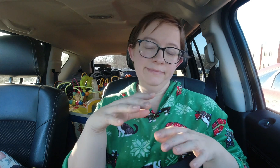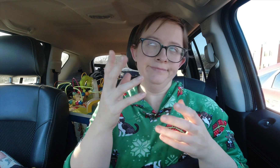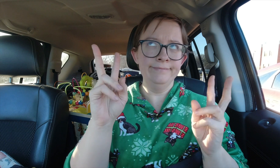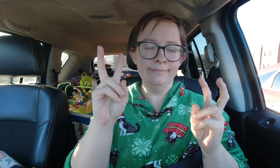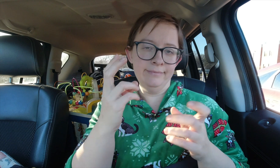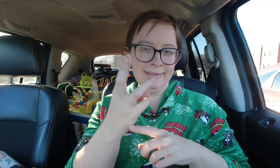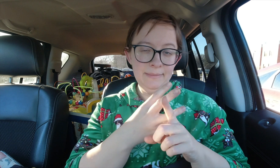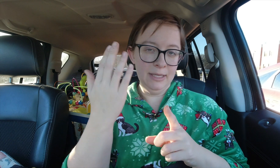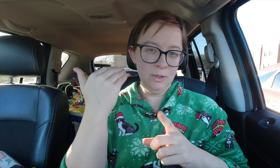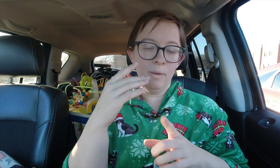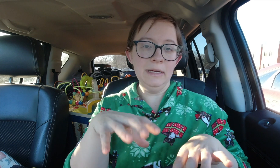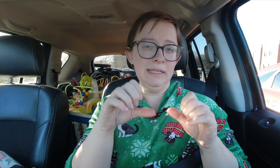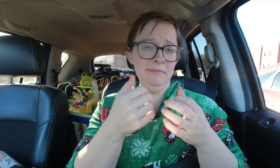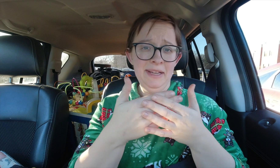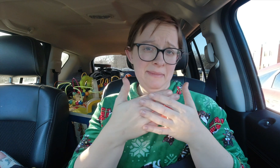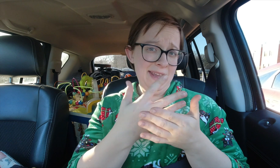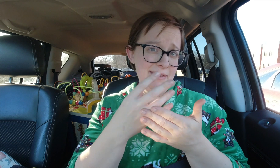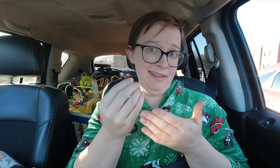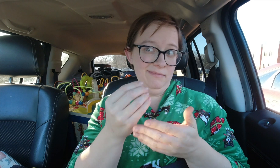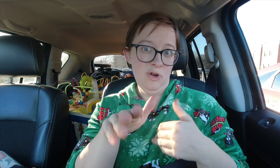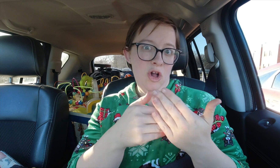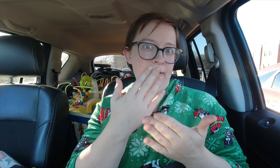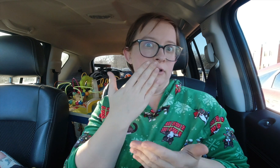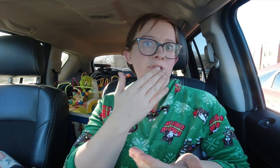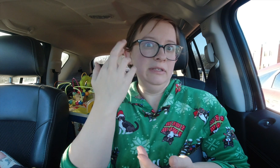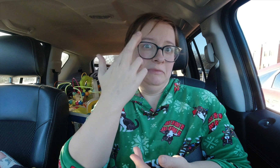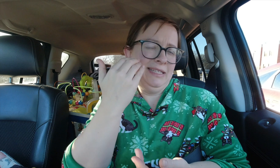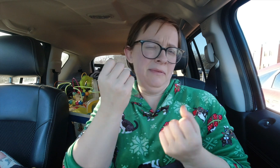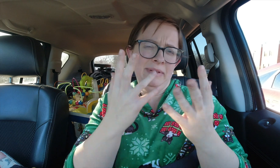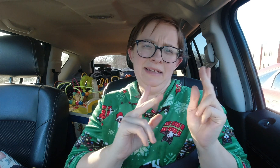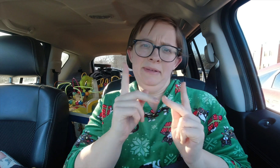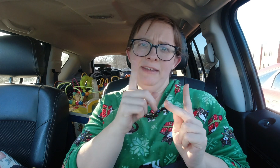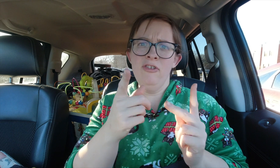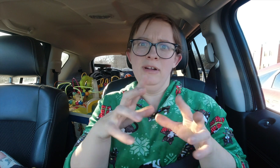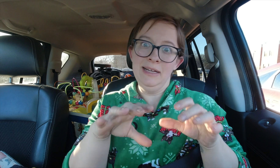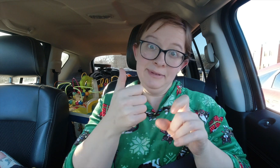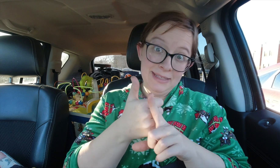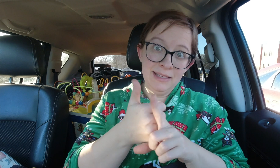I had a cousin about six months ago who did an adoption and all for good reasons.